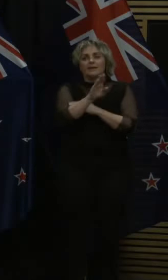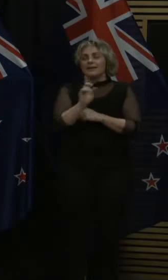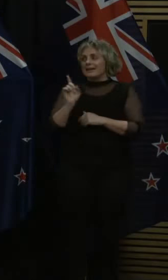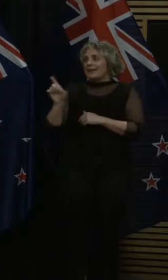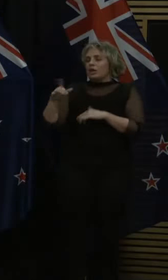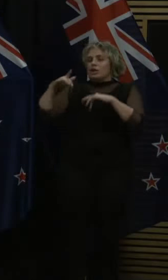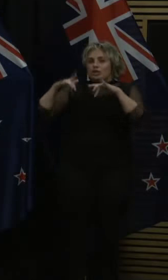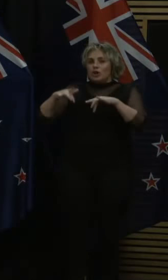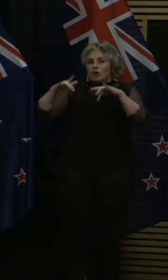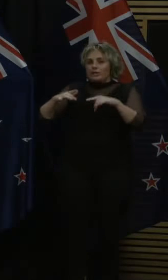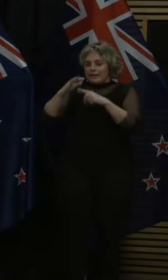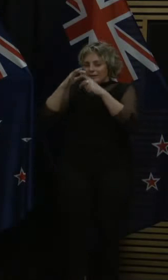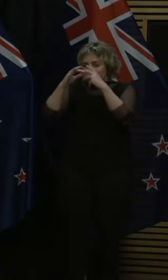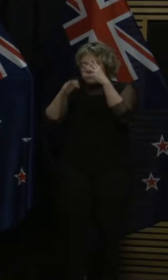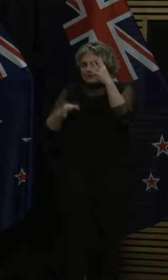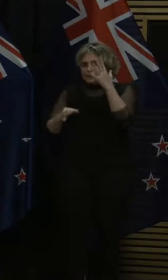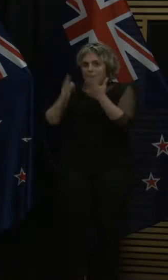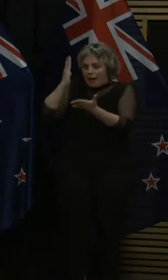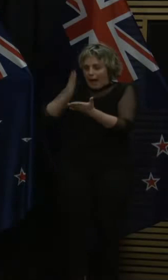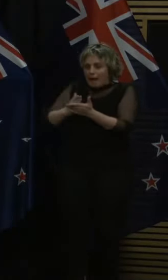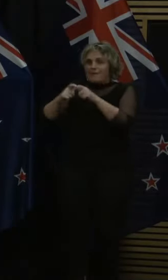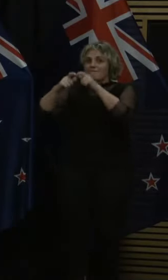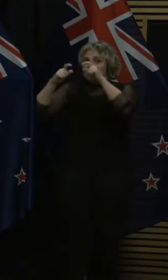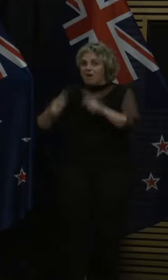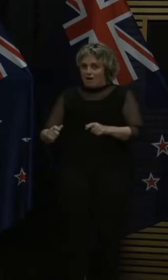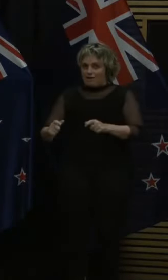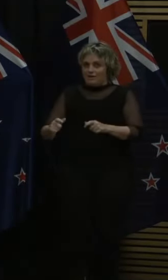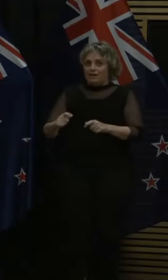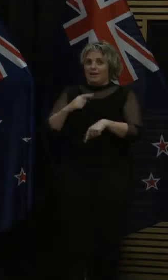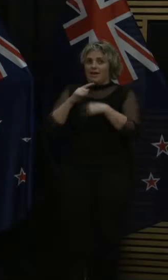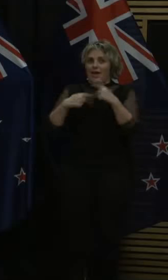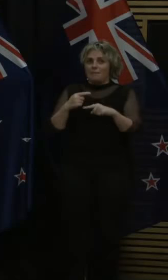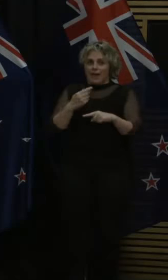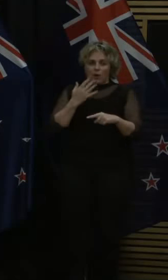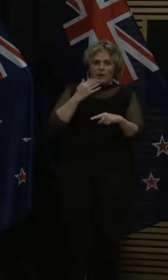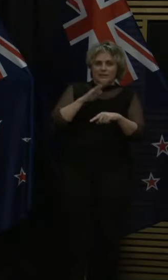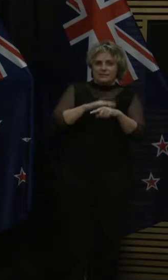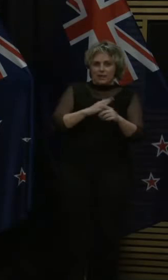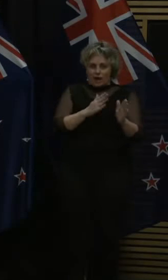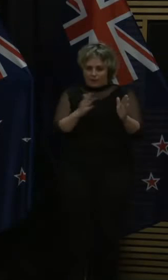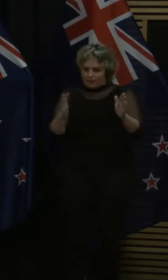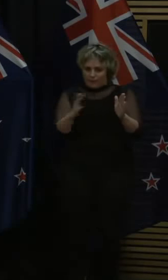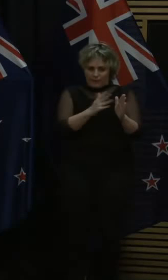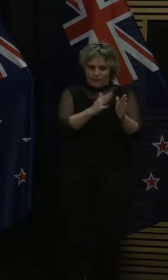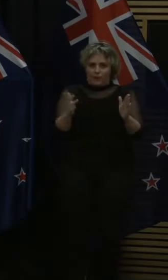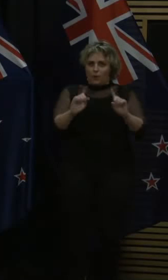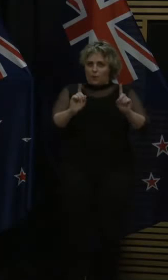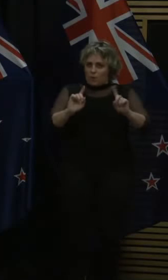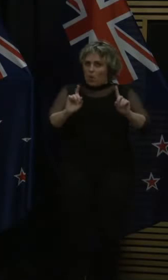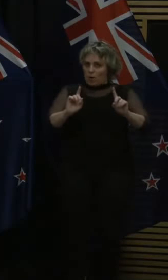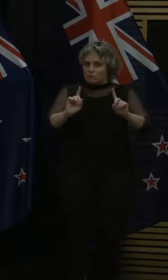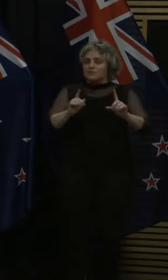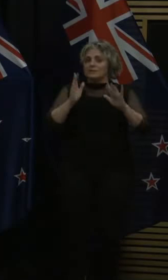need both doses and you need to